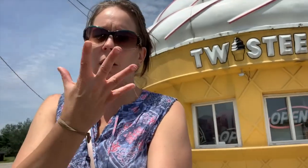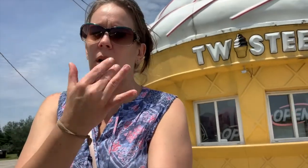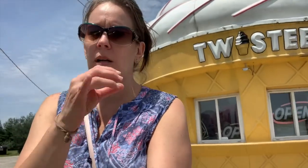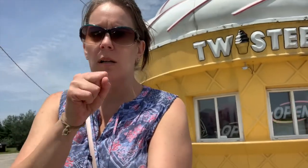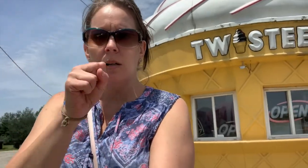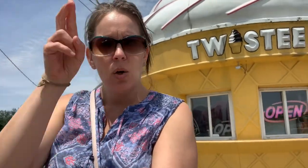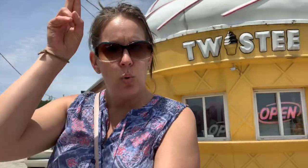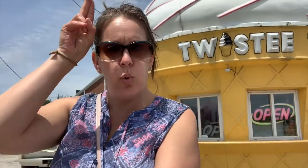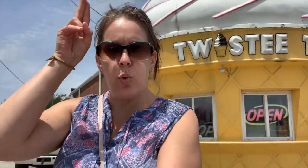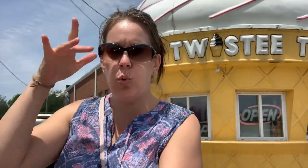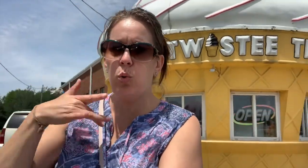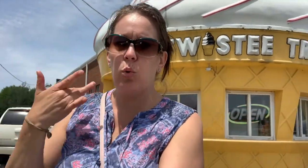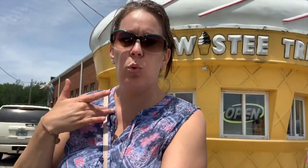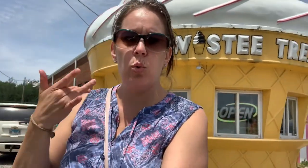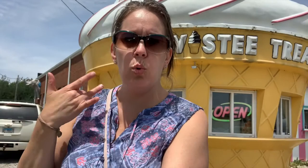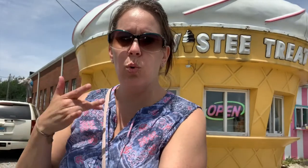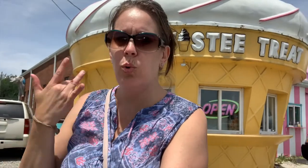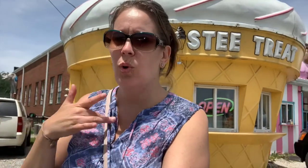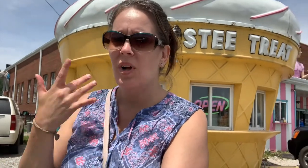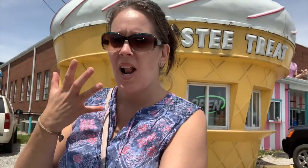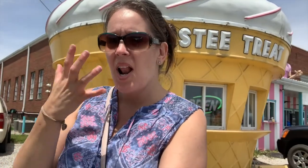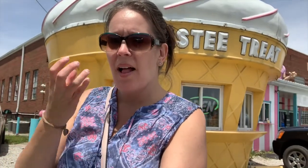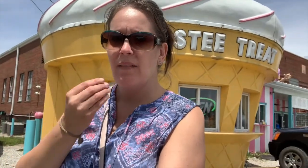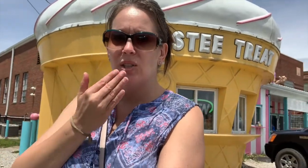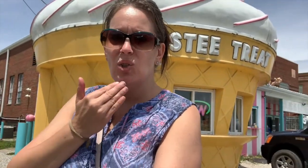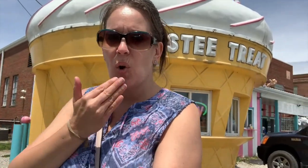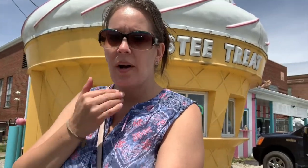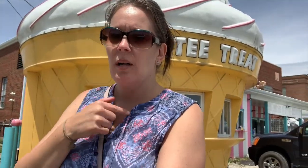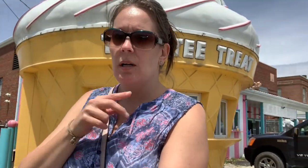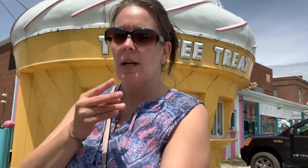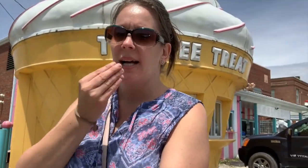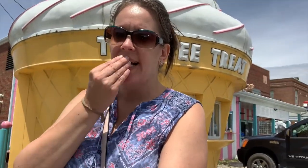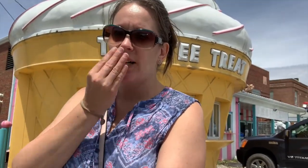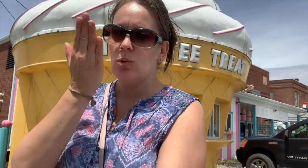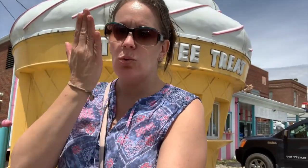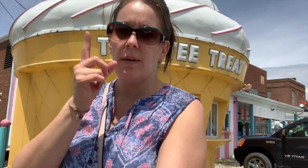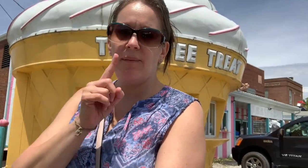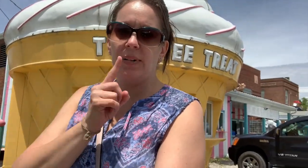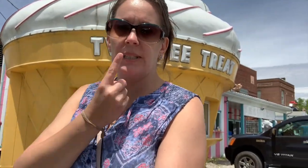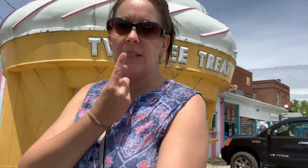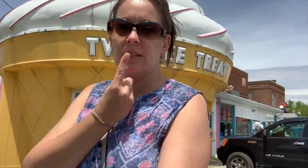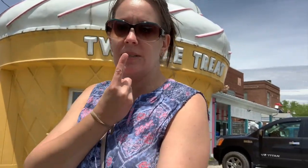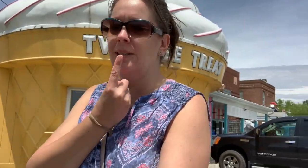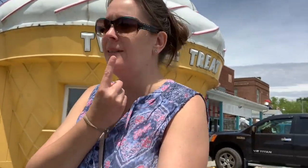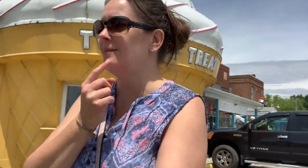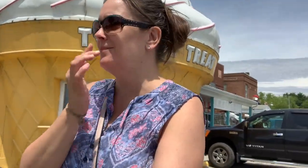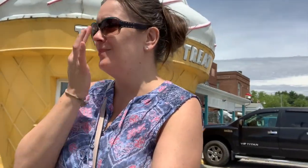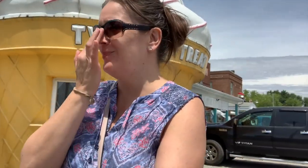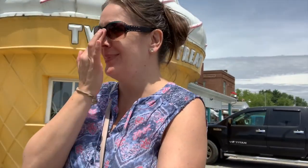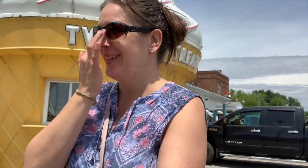Ember is very thrilled and excited because of a lot of sweets but I told her lunch first.